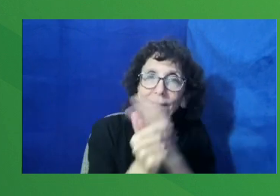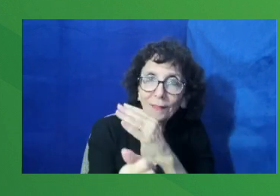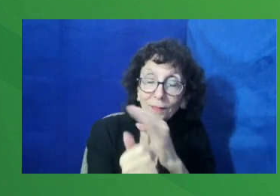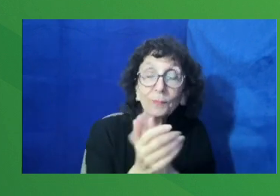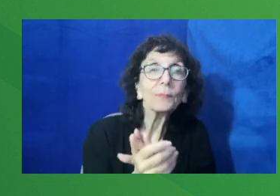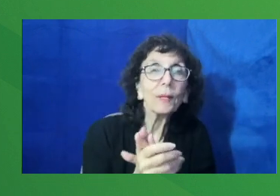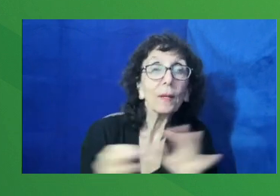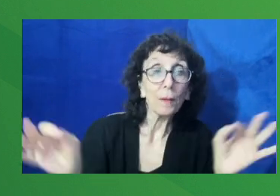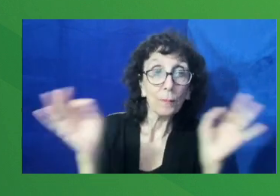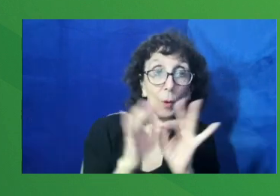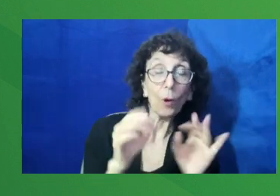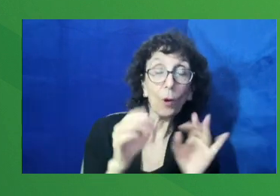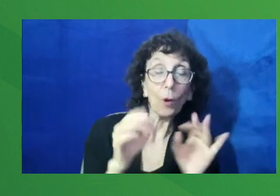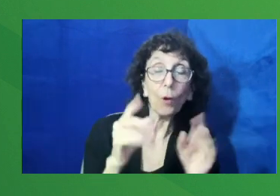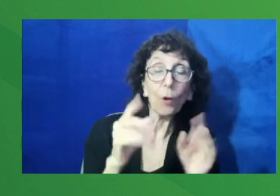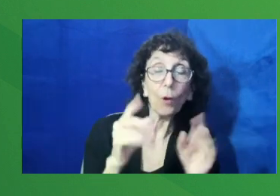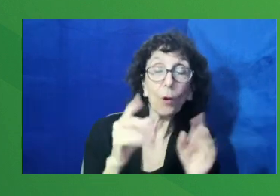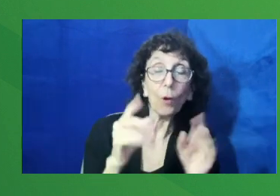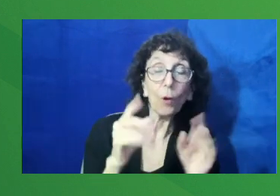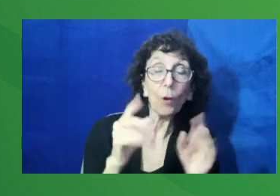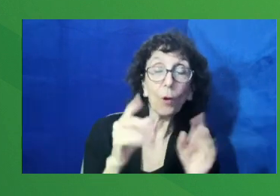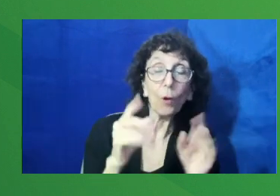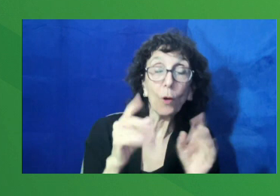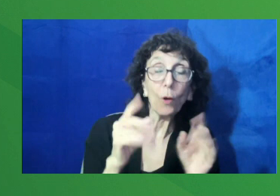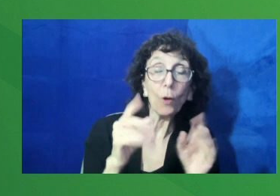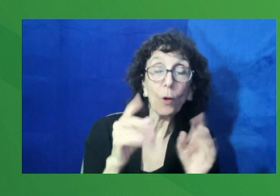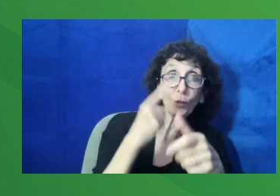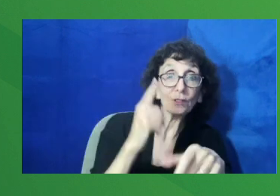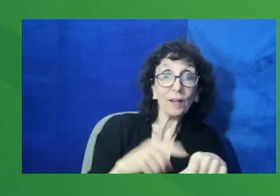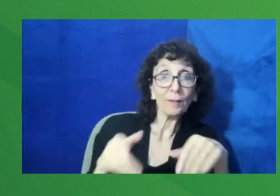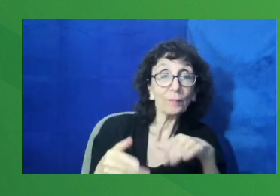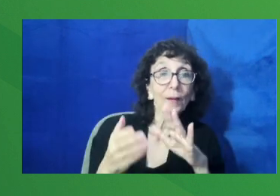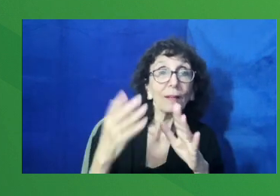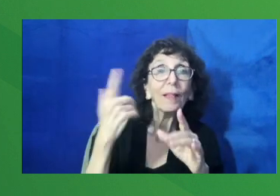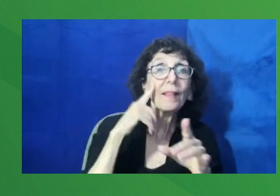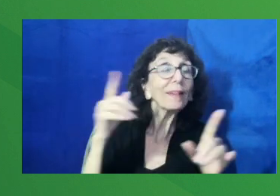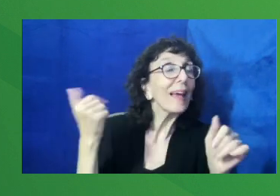here is when you're teaching this for the first time, just like anything as we think many of us